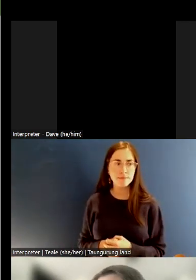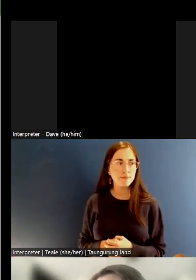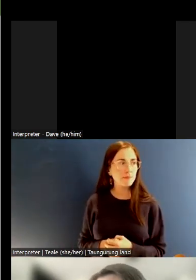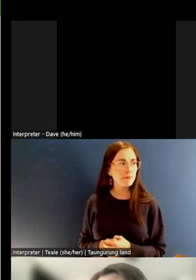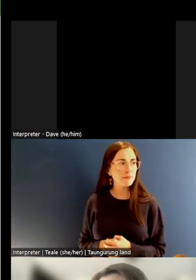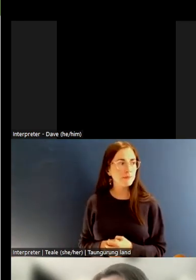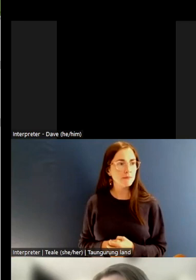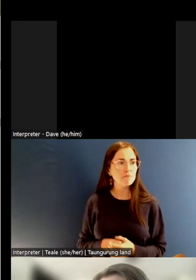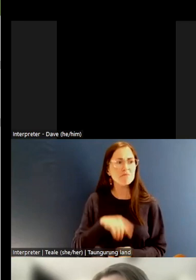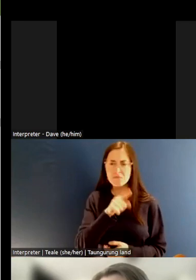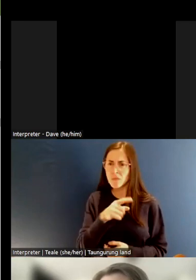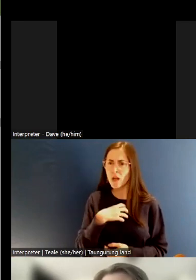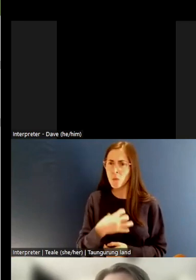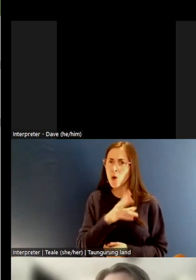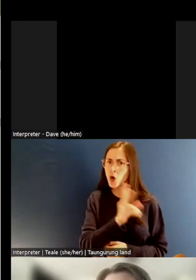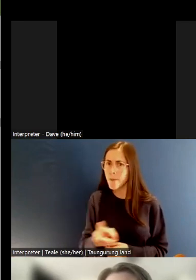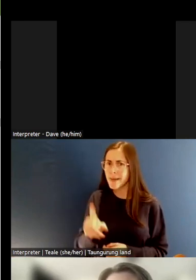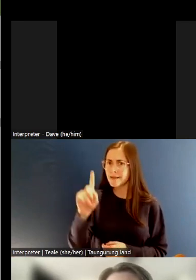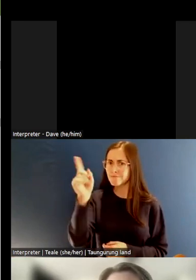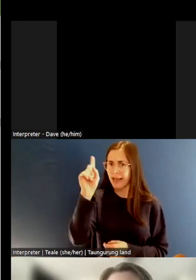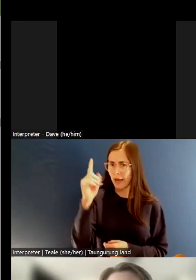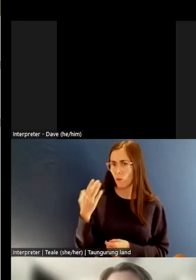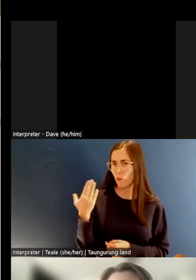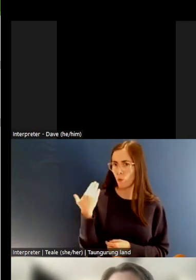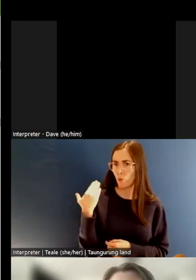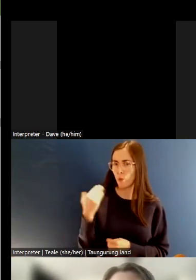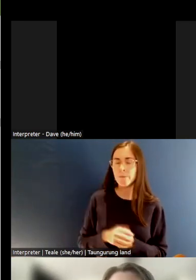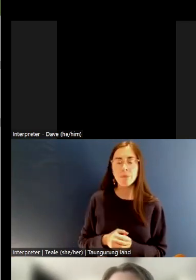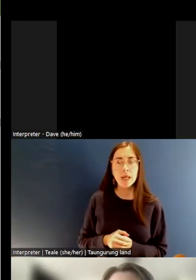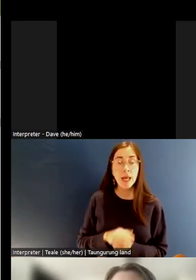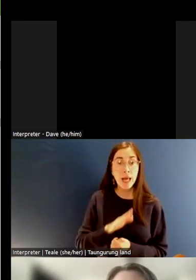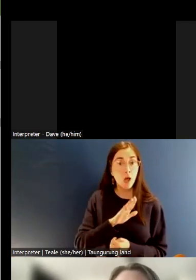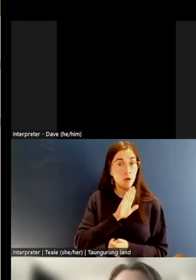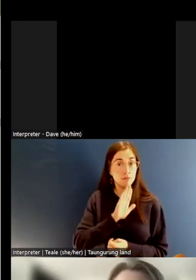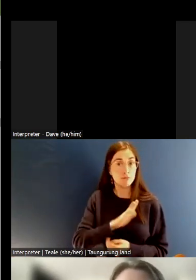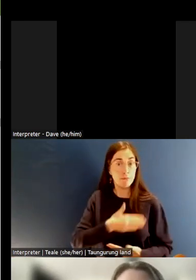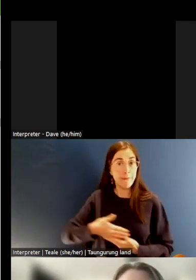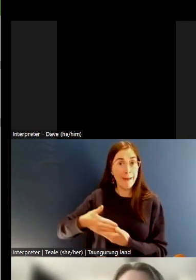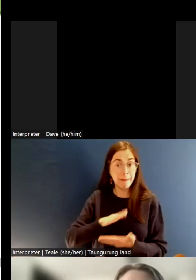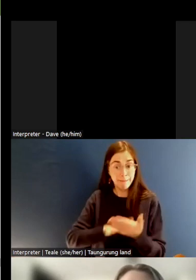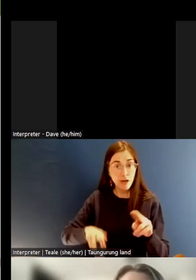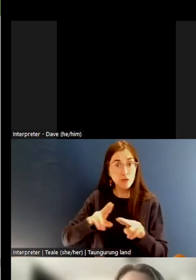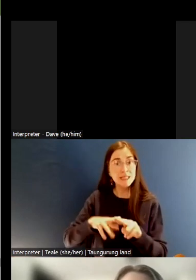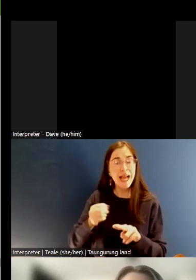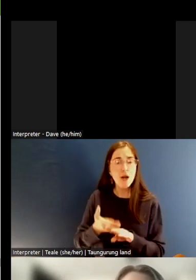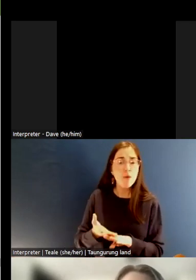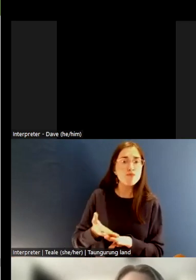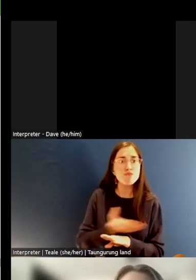that's happening a bit more commonly now, but her parents had had prenatal carrier screening.